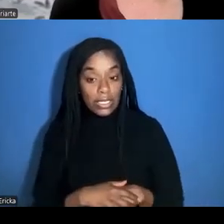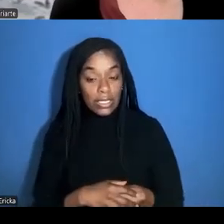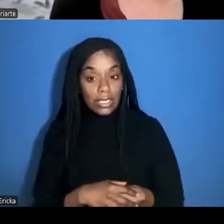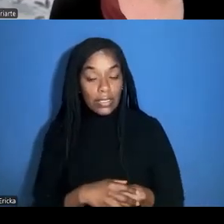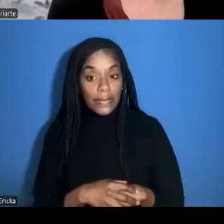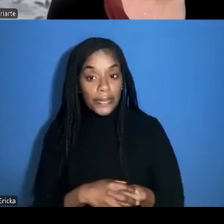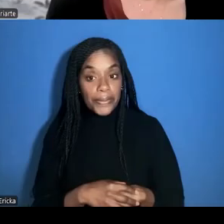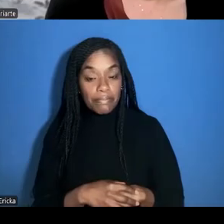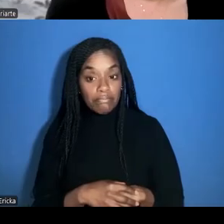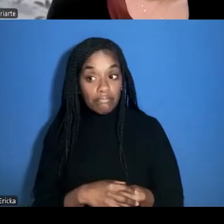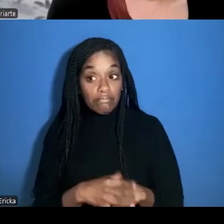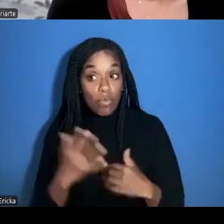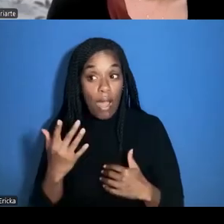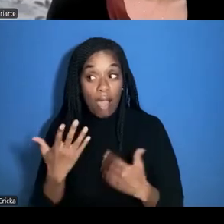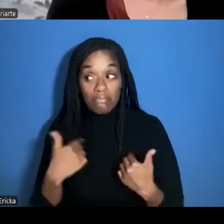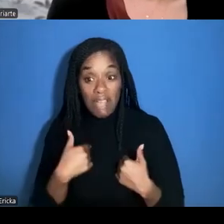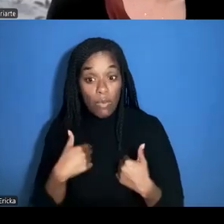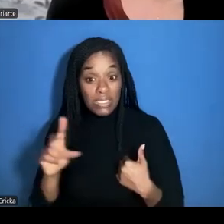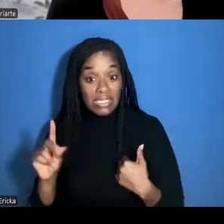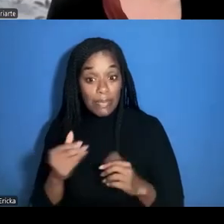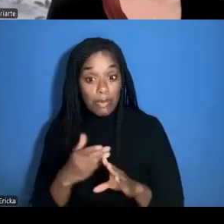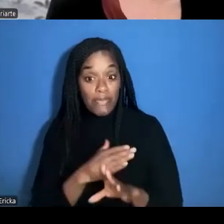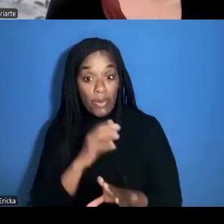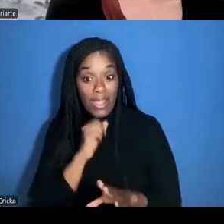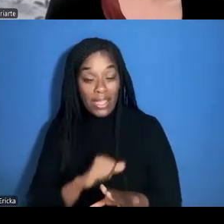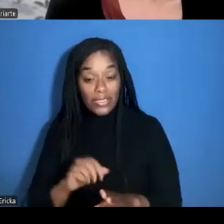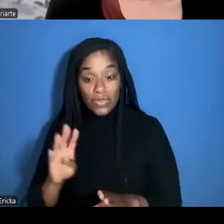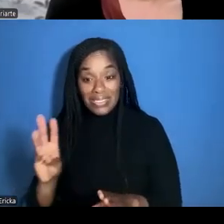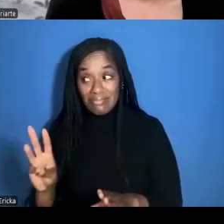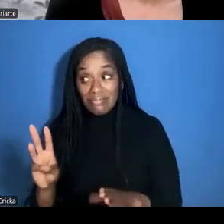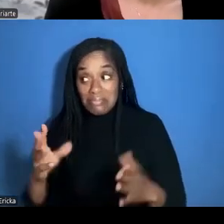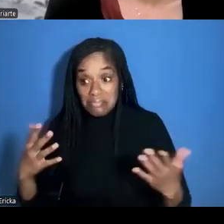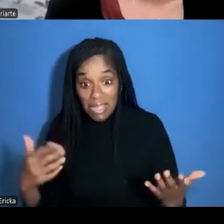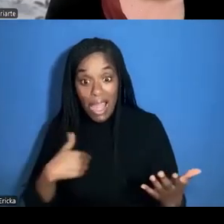I was disabled before the age of 46. In fact, I was disabled at the age of 20.